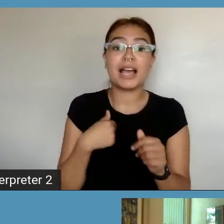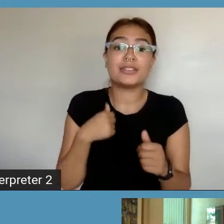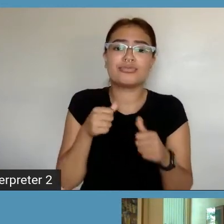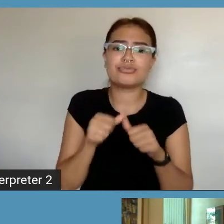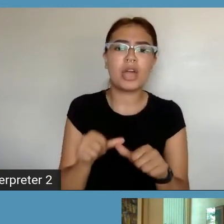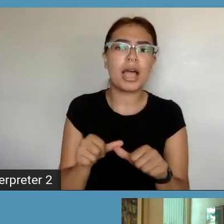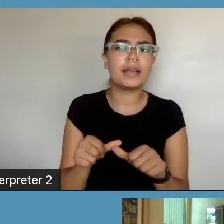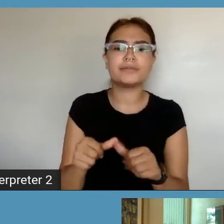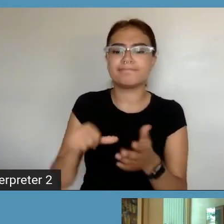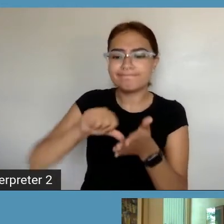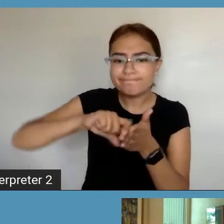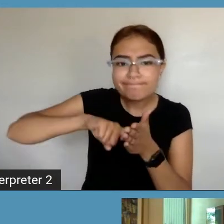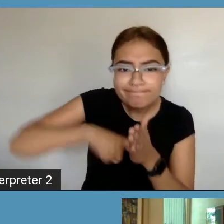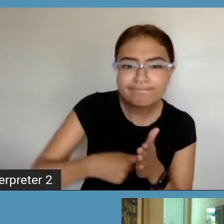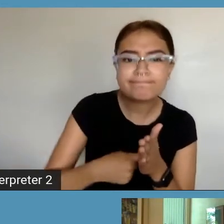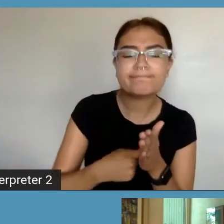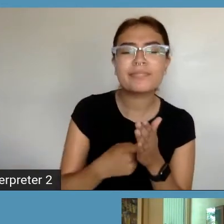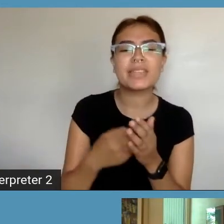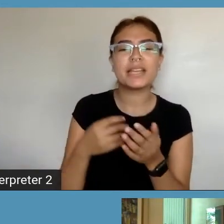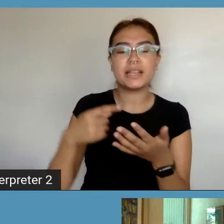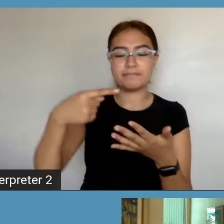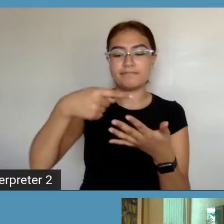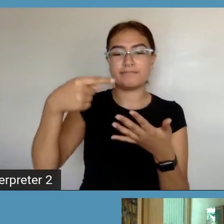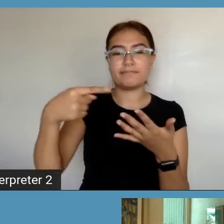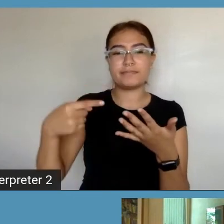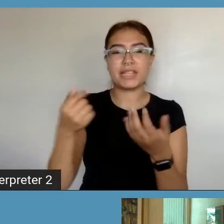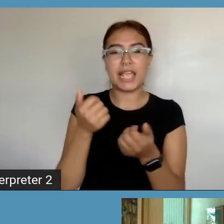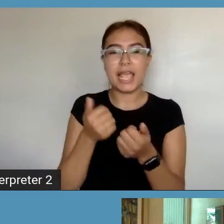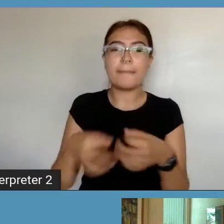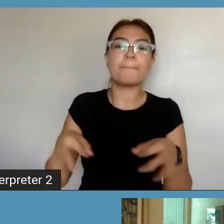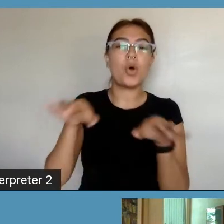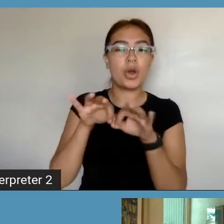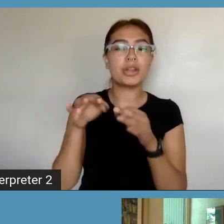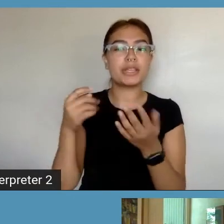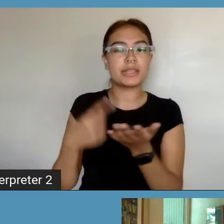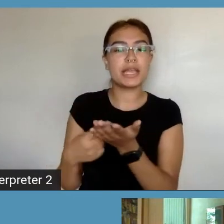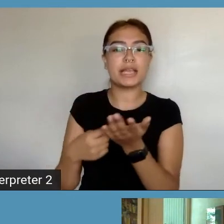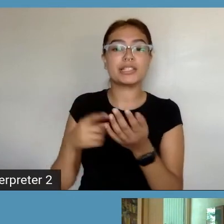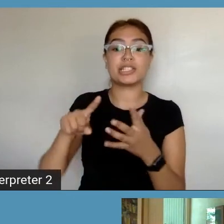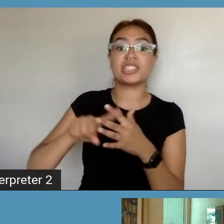really what I think it's a good start of a discussion, Lindsay and Elizabeth will